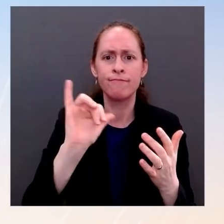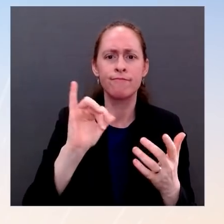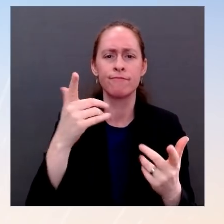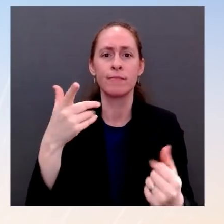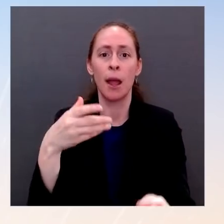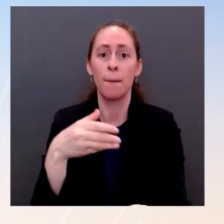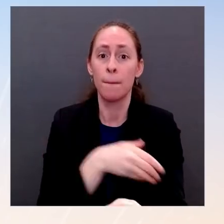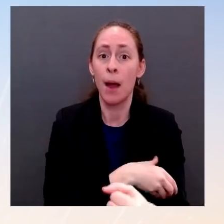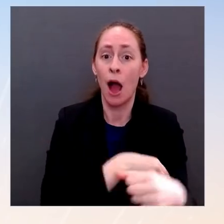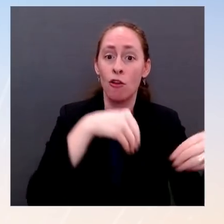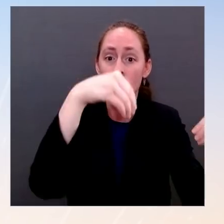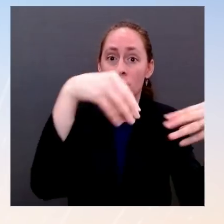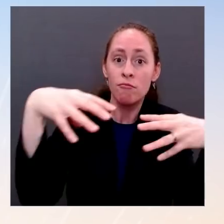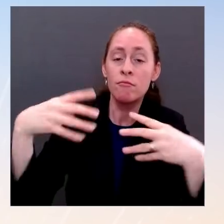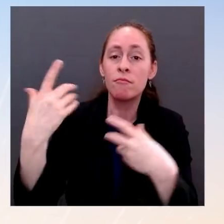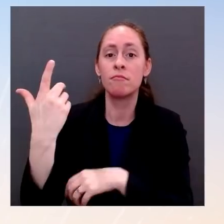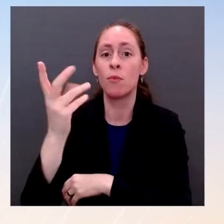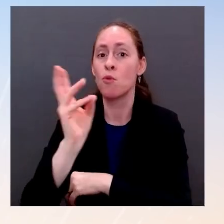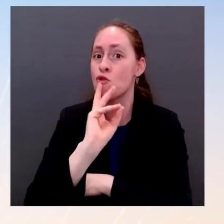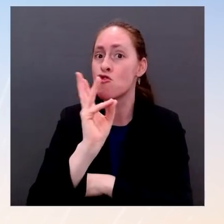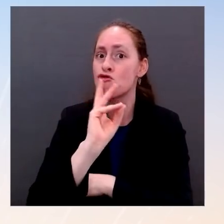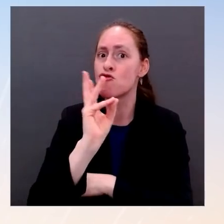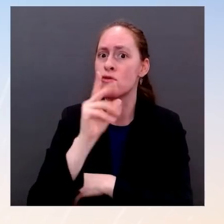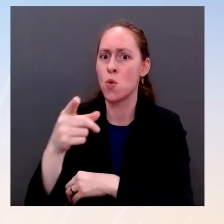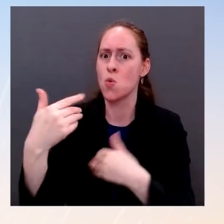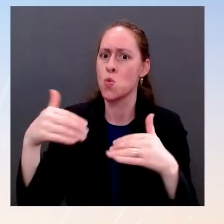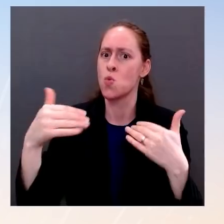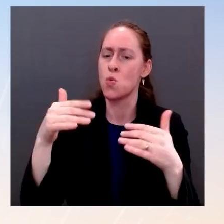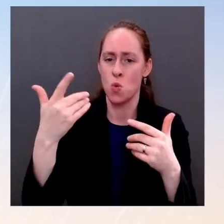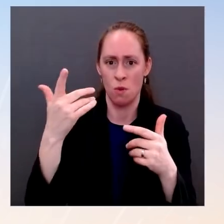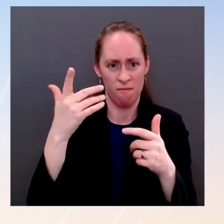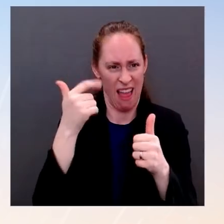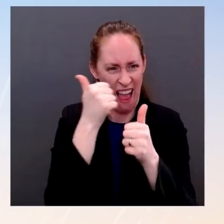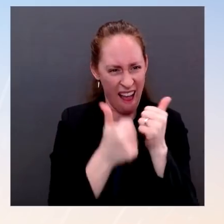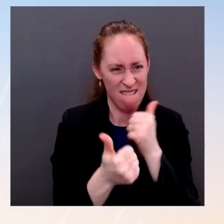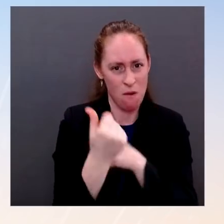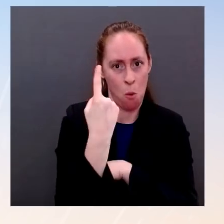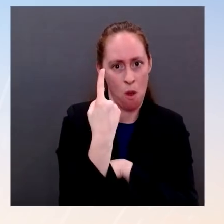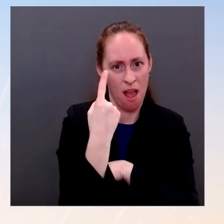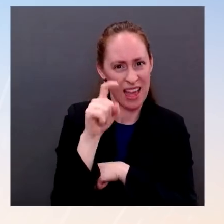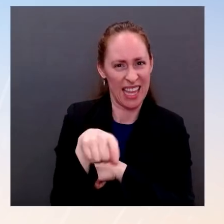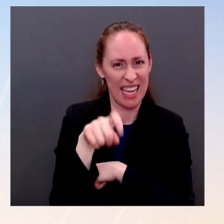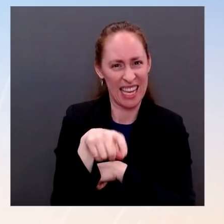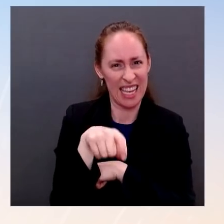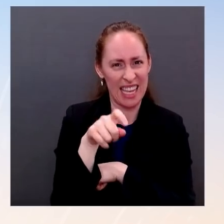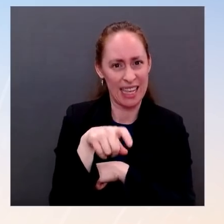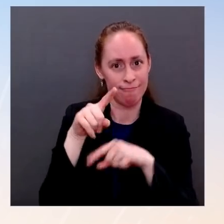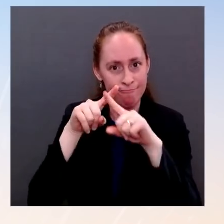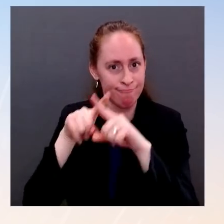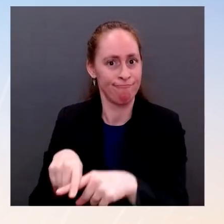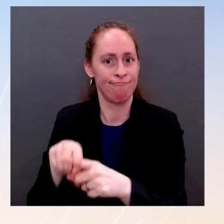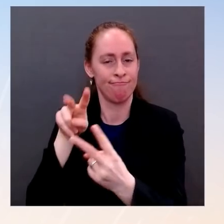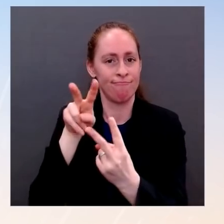And that's why some of the most urgent and innovative efforts that the President has initiated this year